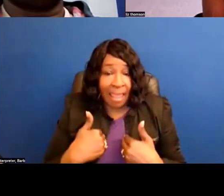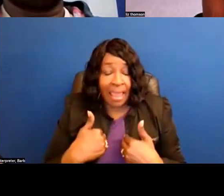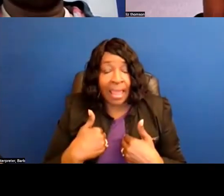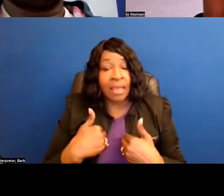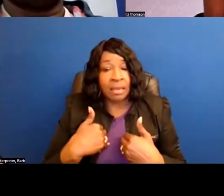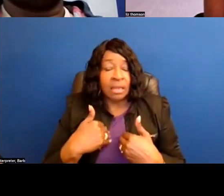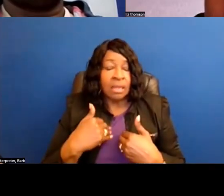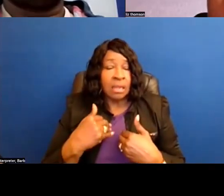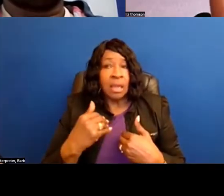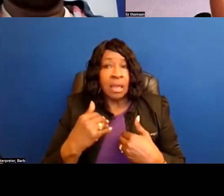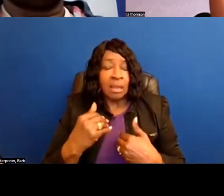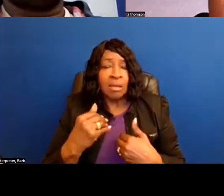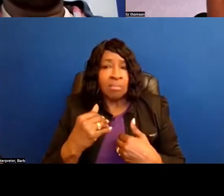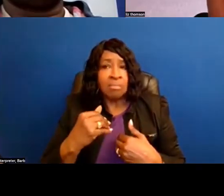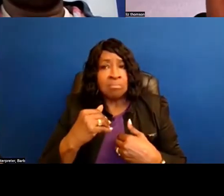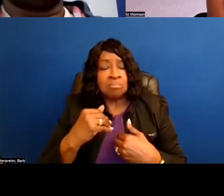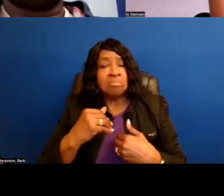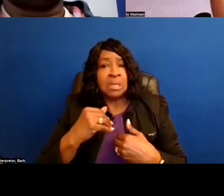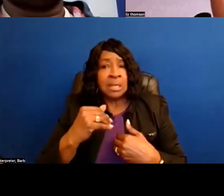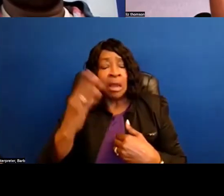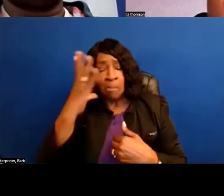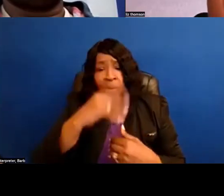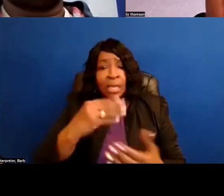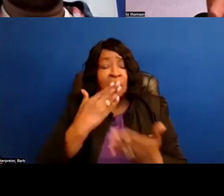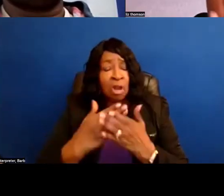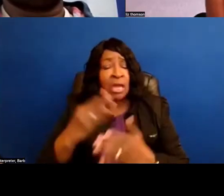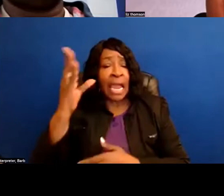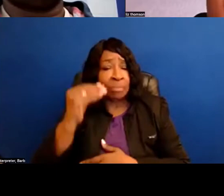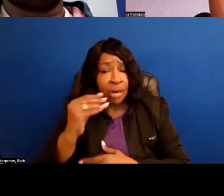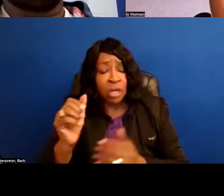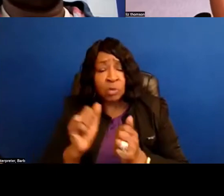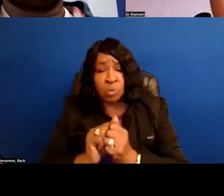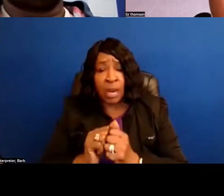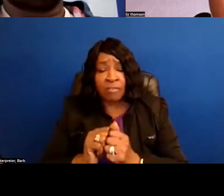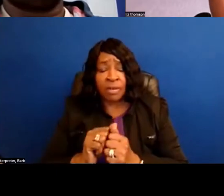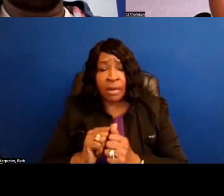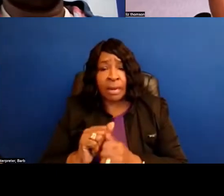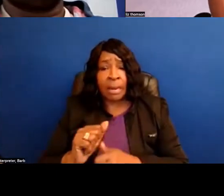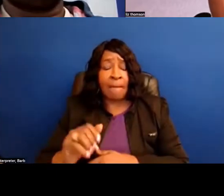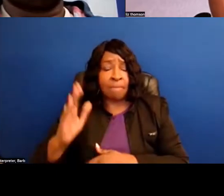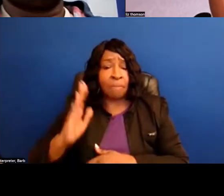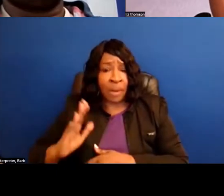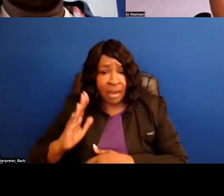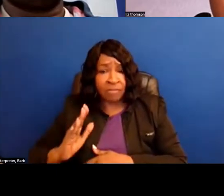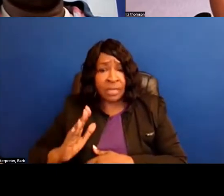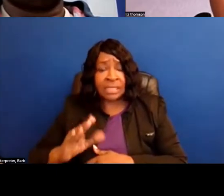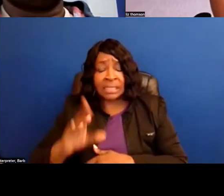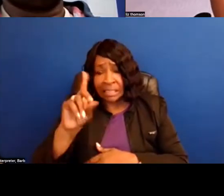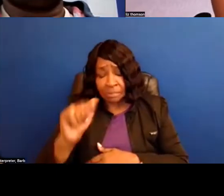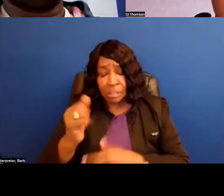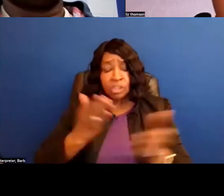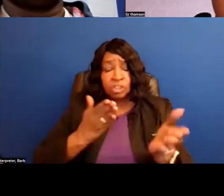with previous disability service offices to get accommodations.